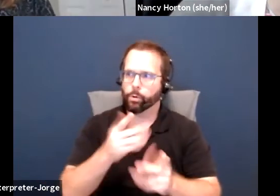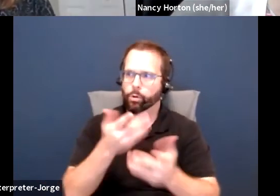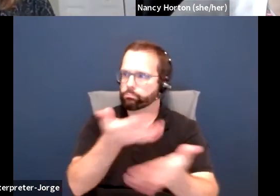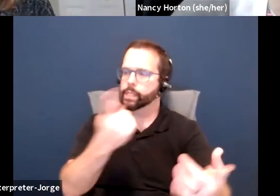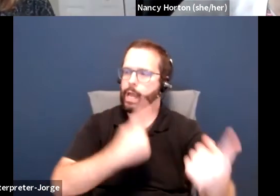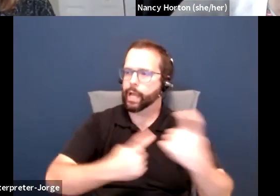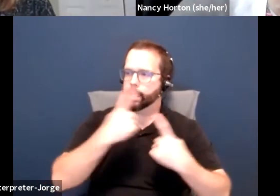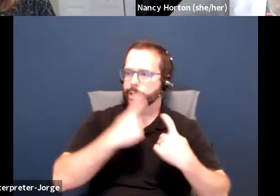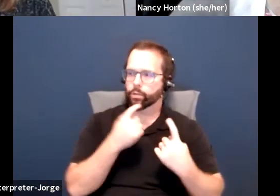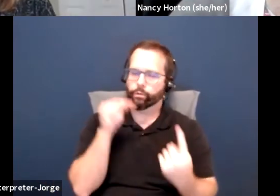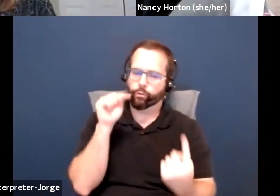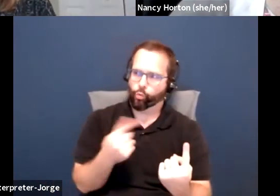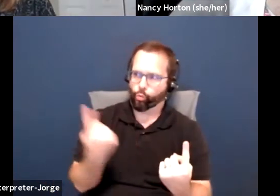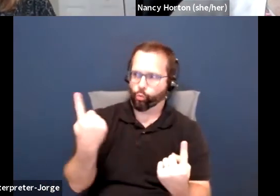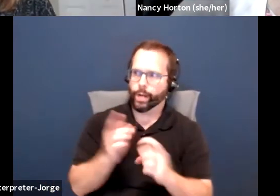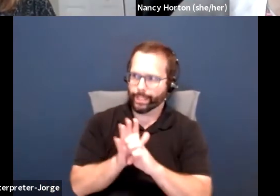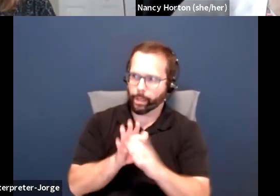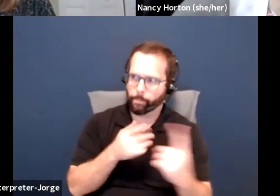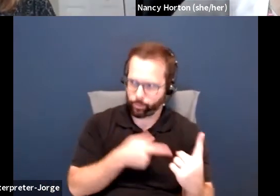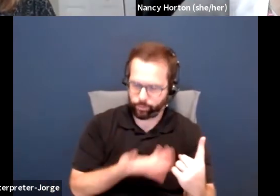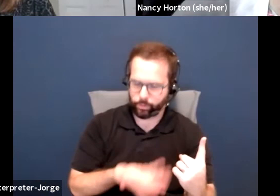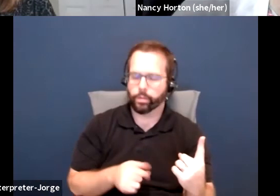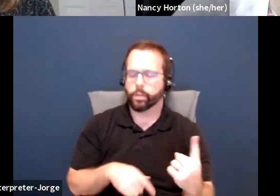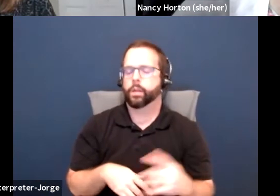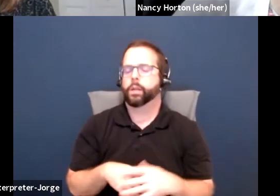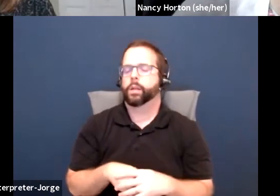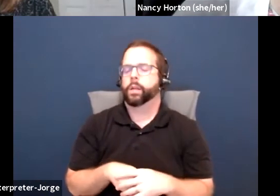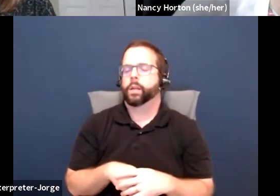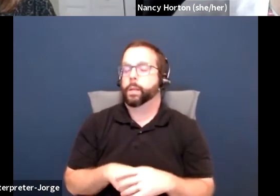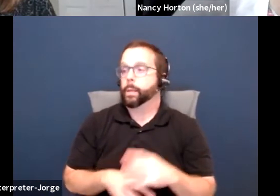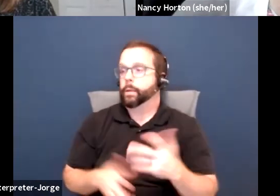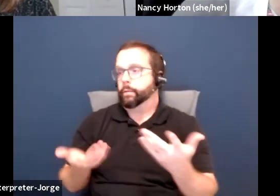could be a number of examples, but -- one -- one example that we got a lot of